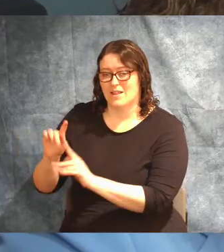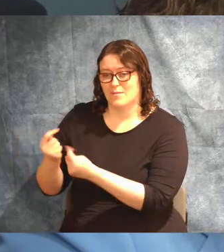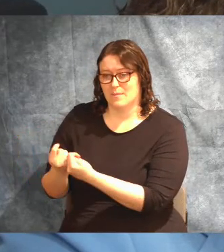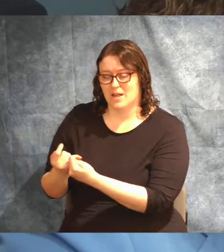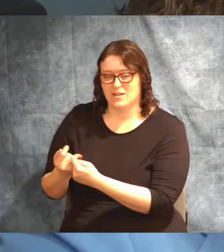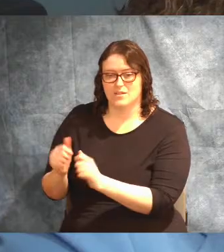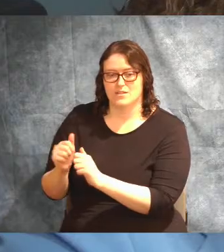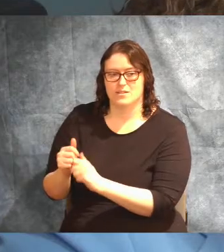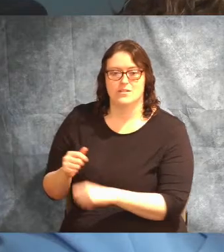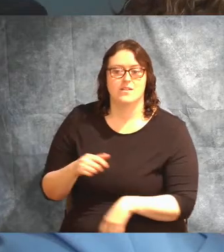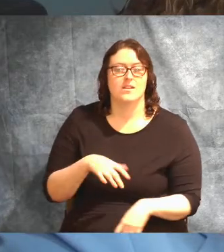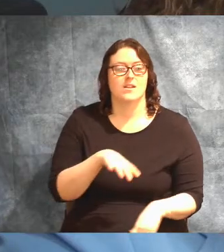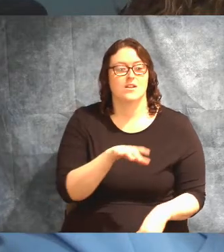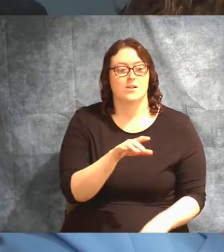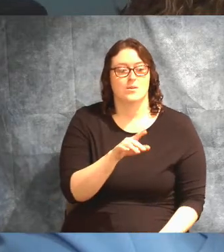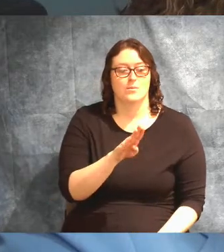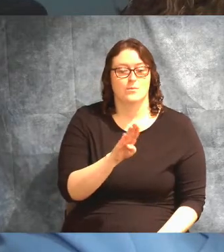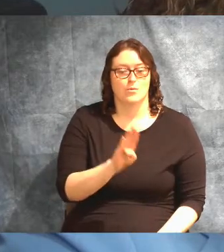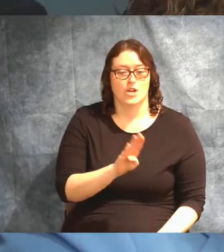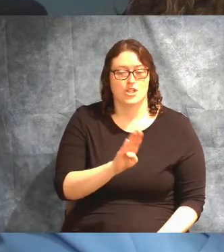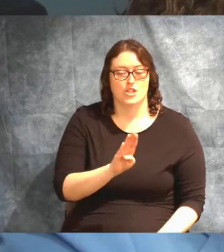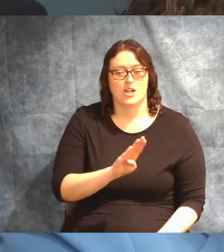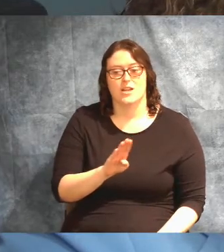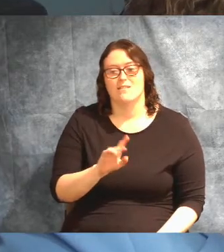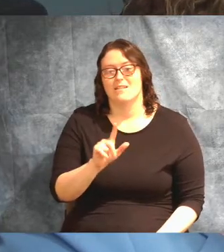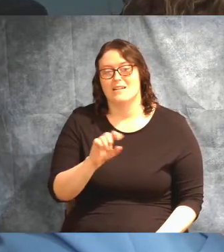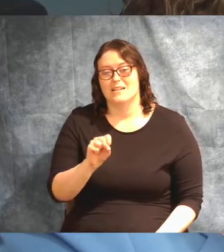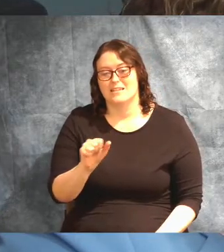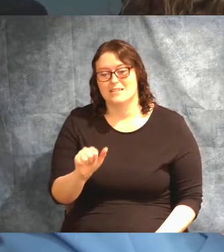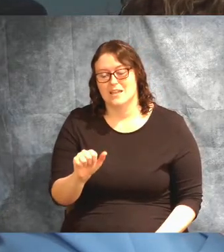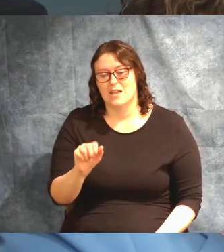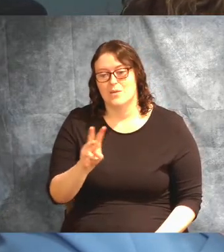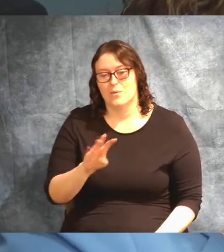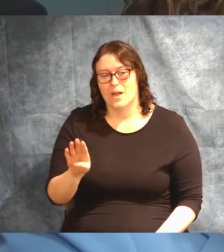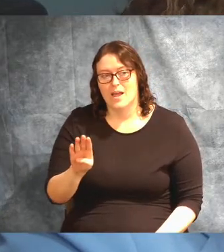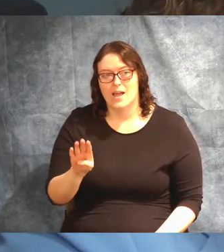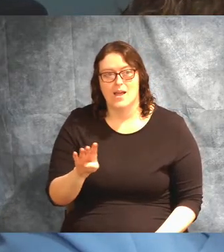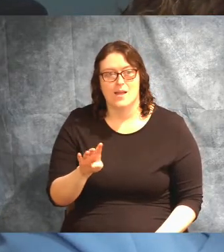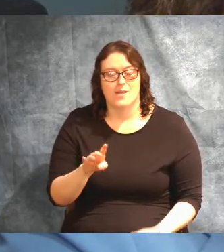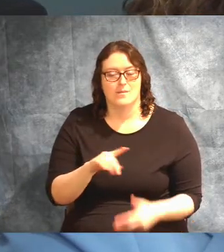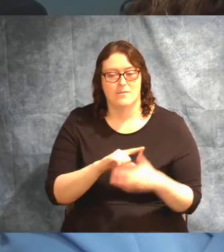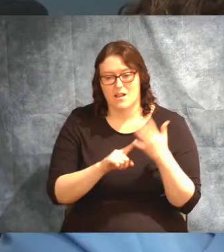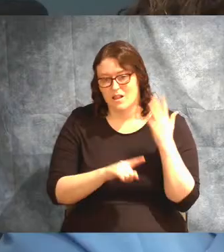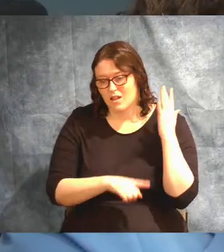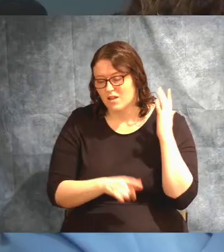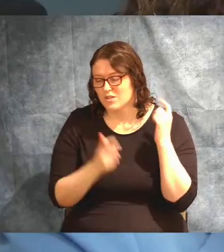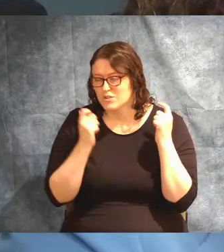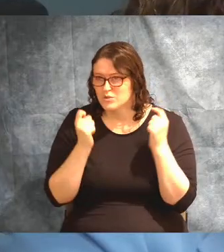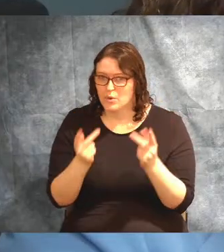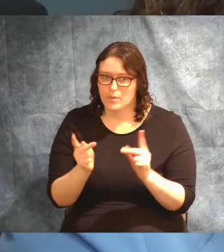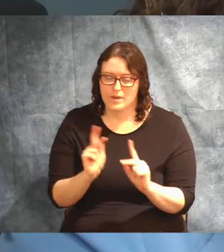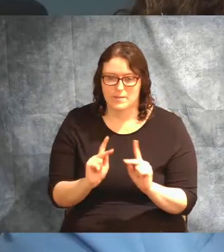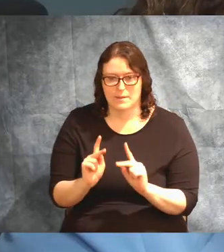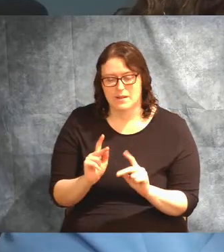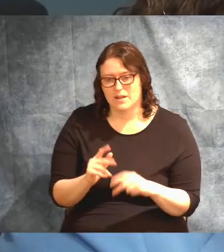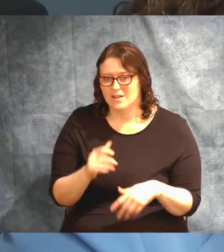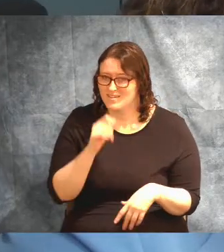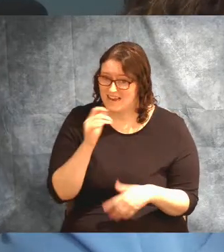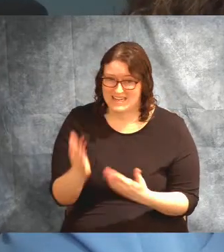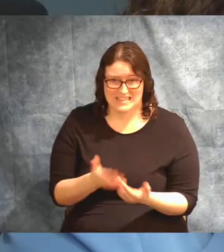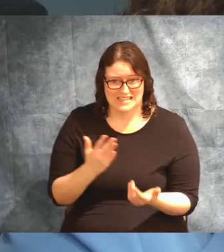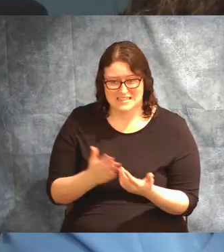Jim Tinker, Lisa Webb, as well for it was not easy. We had transportation. And I want to thank